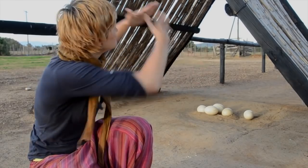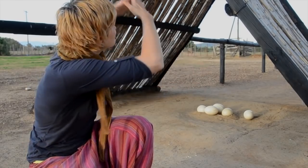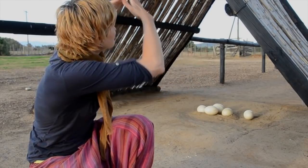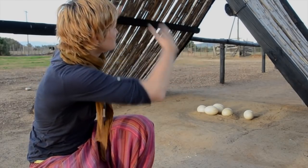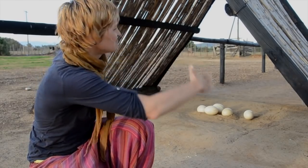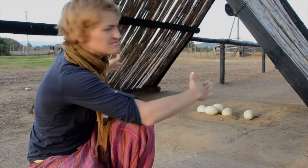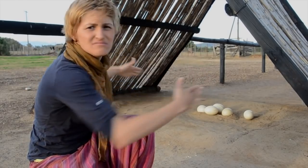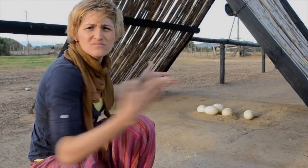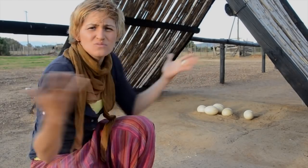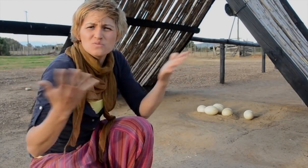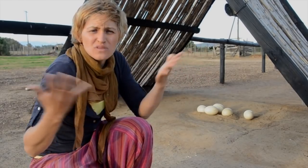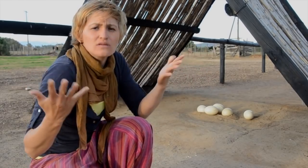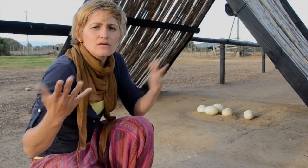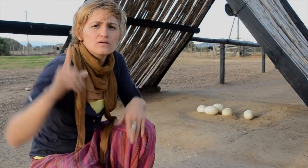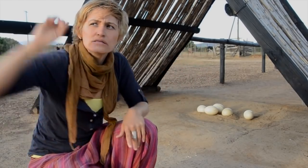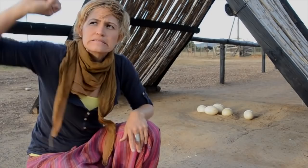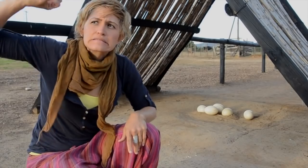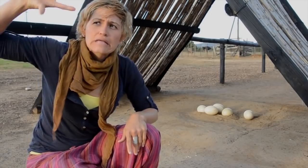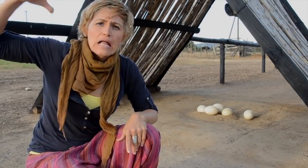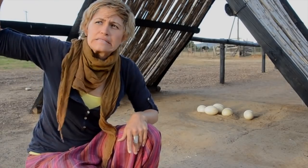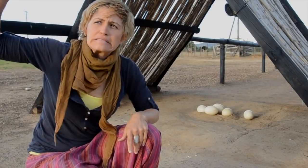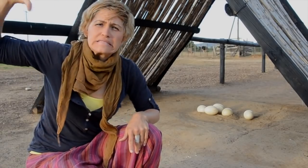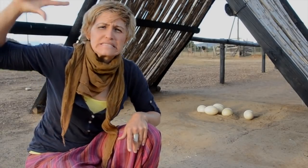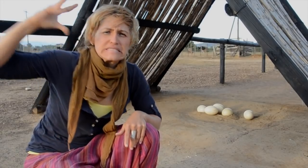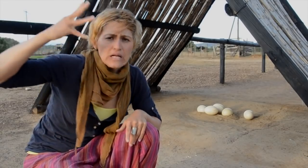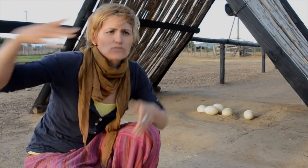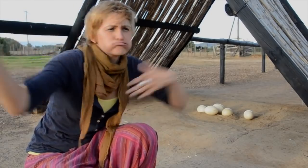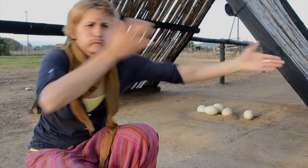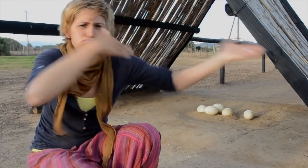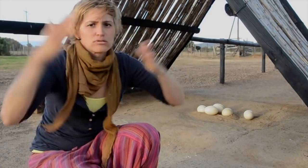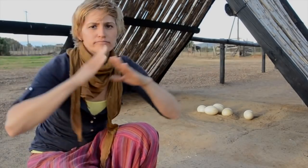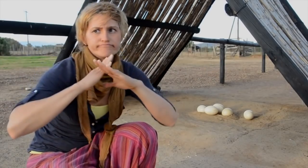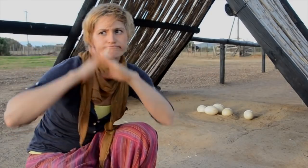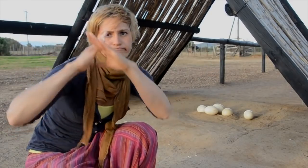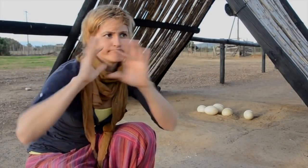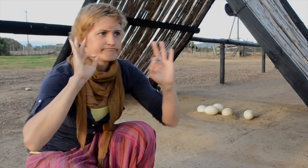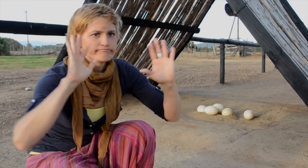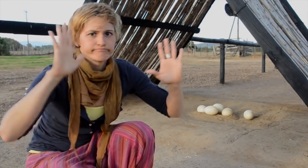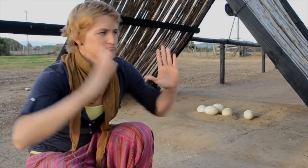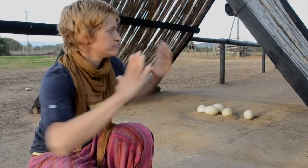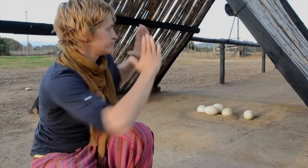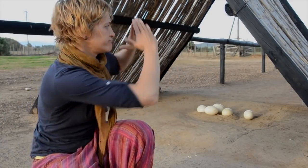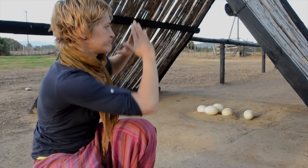They are under this shelter to protect the eggs from the sun and the wind while the ostrich sit on the nest.